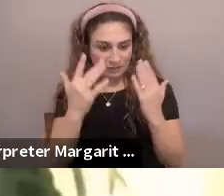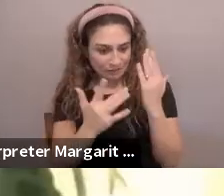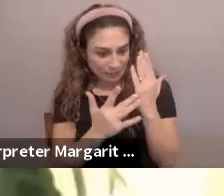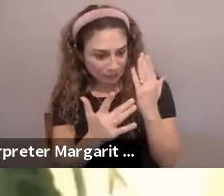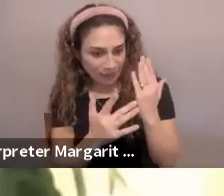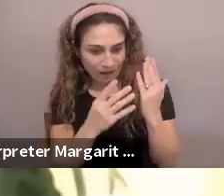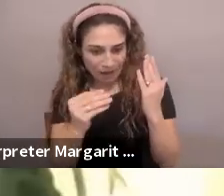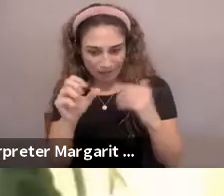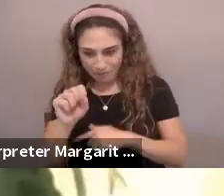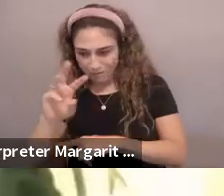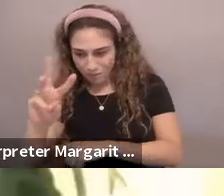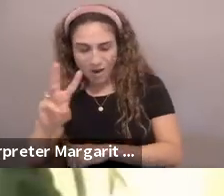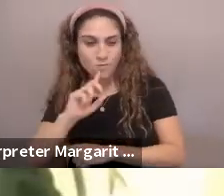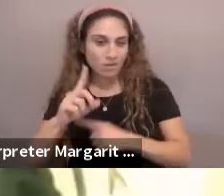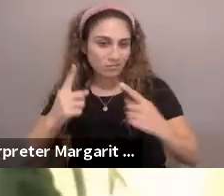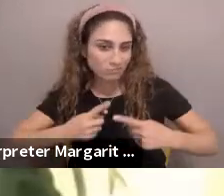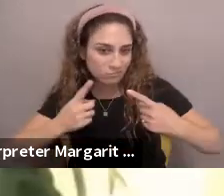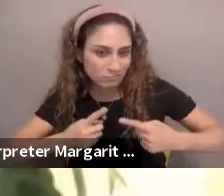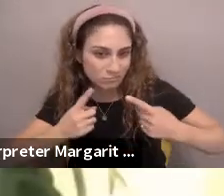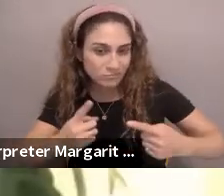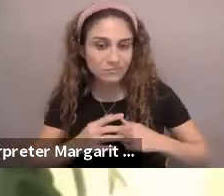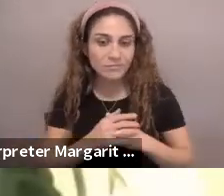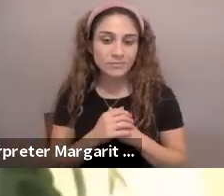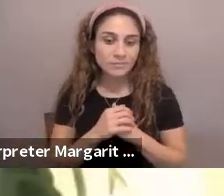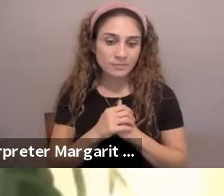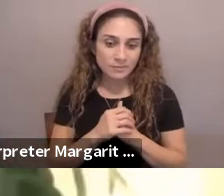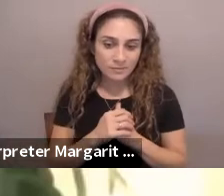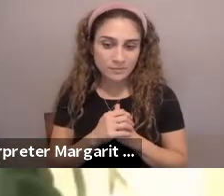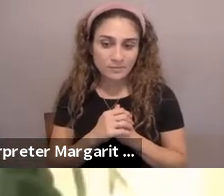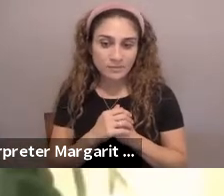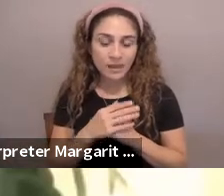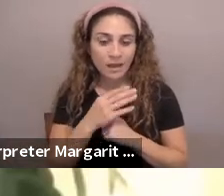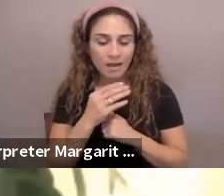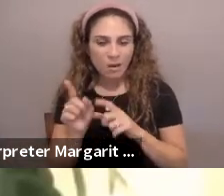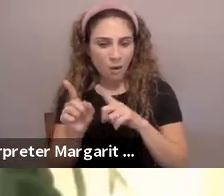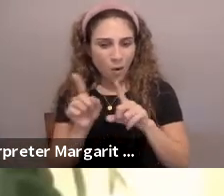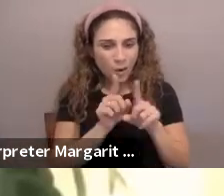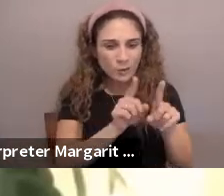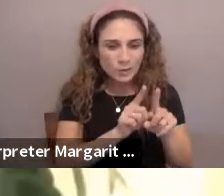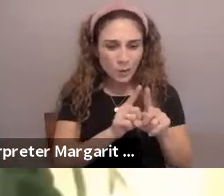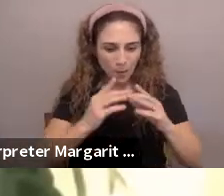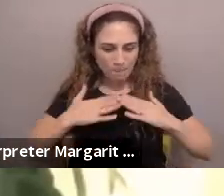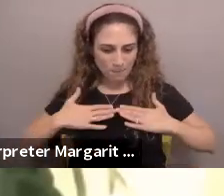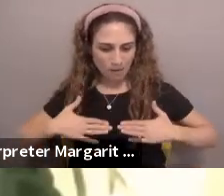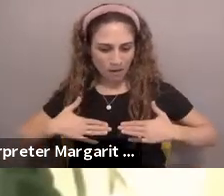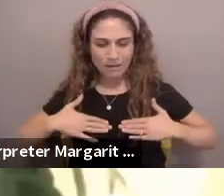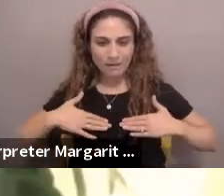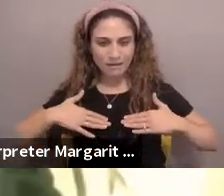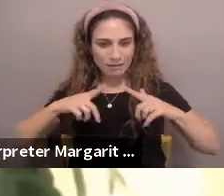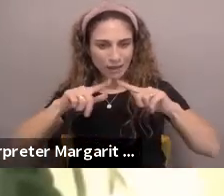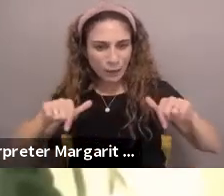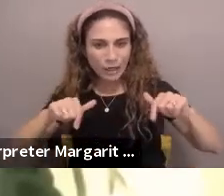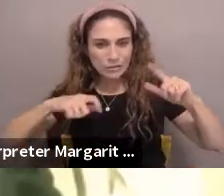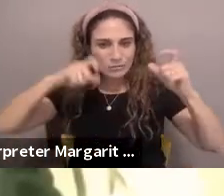And finally, the lack of number about cues and body language that are so crucial for understanding and maintain a good communication.